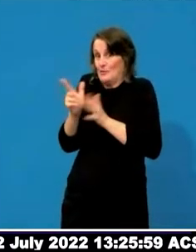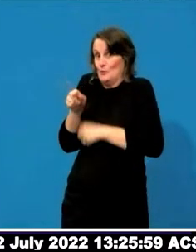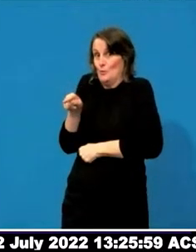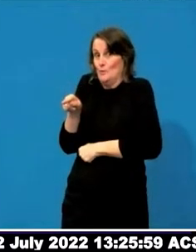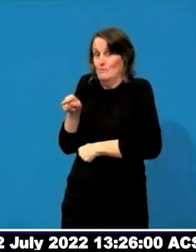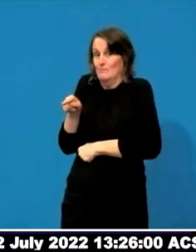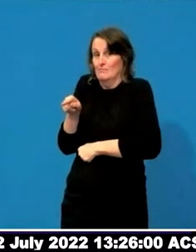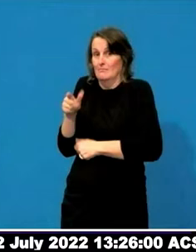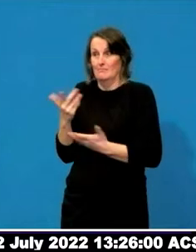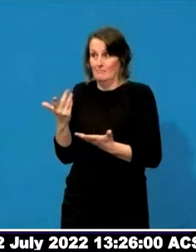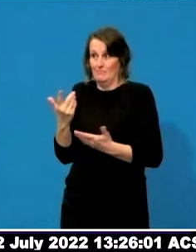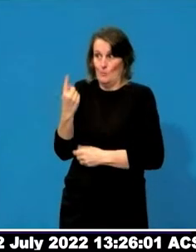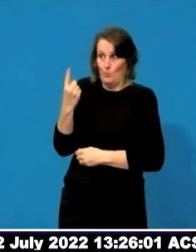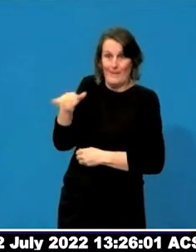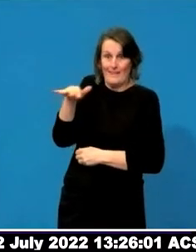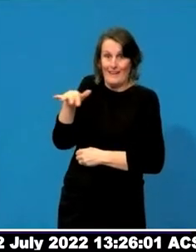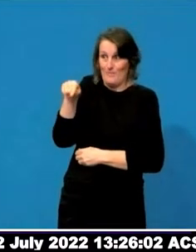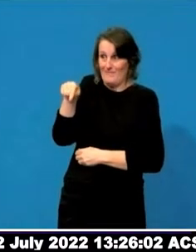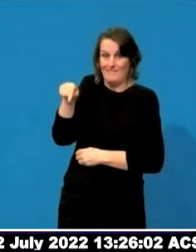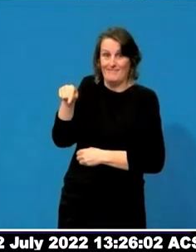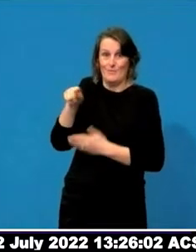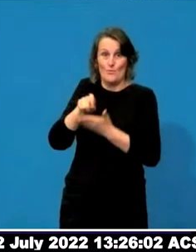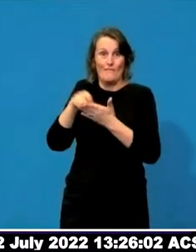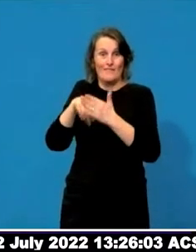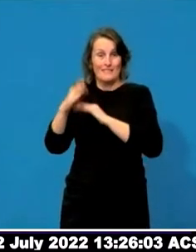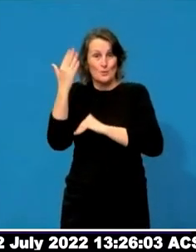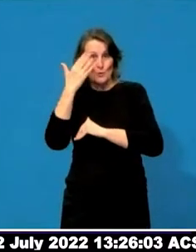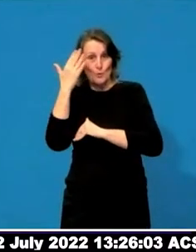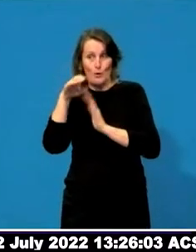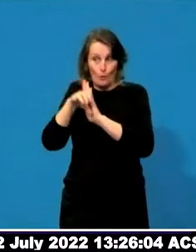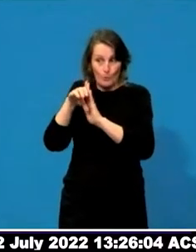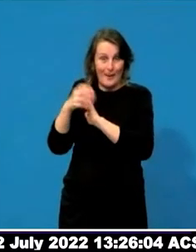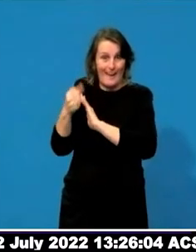That's the only main place to have computers and telephones.